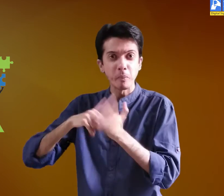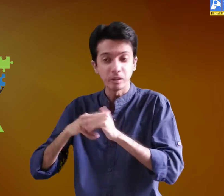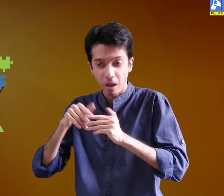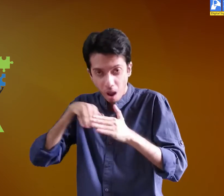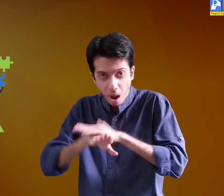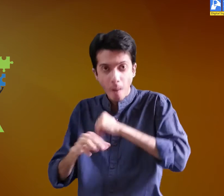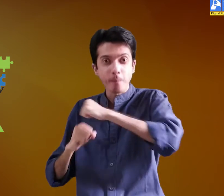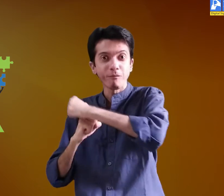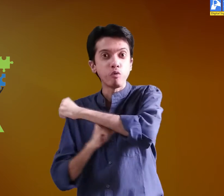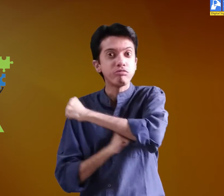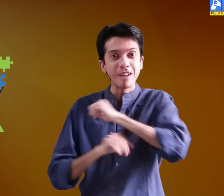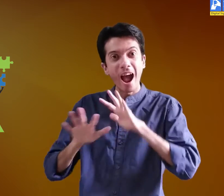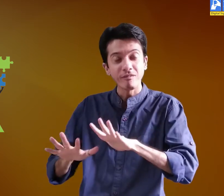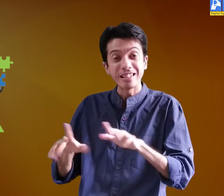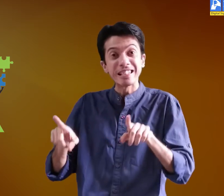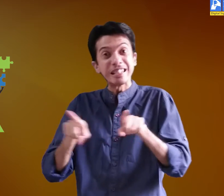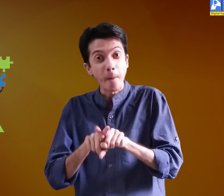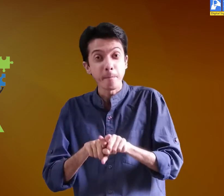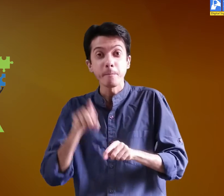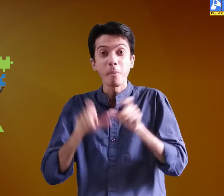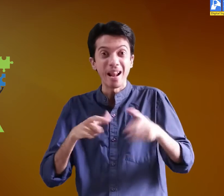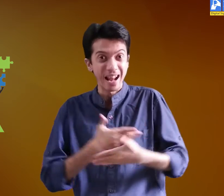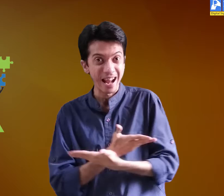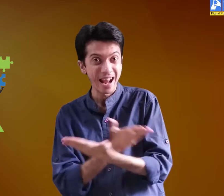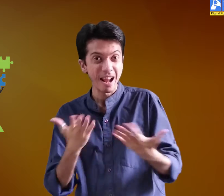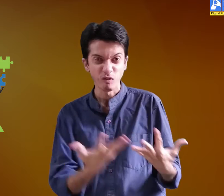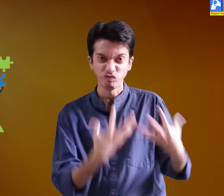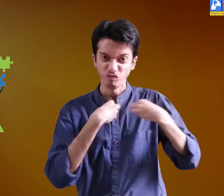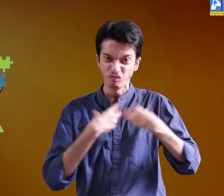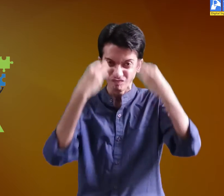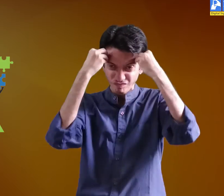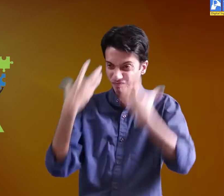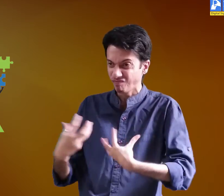and then later on they develop their second language hearing children acquire language in